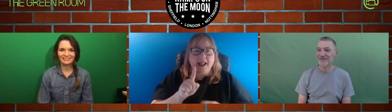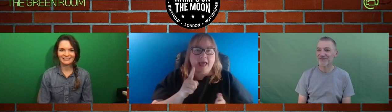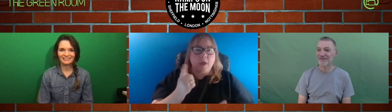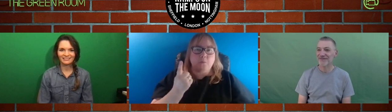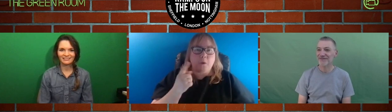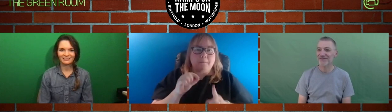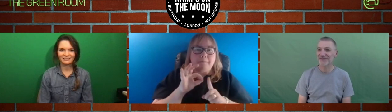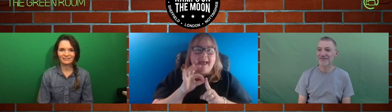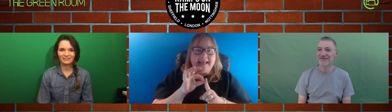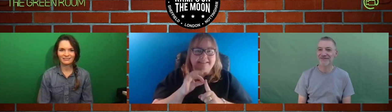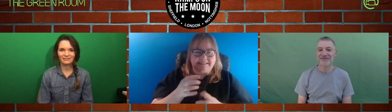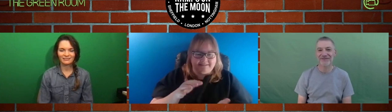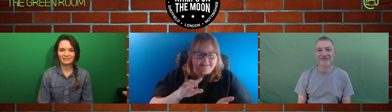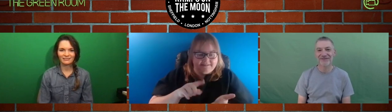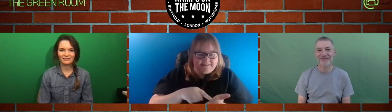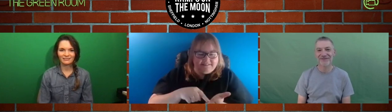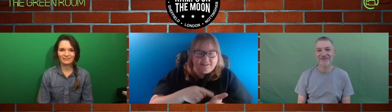your thumb up into the air and catching